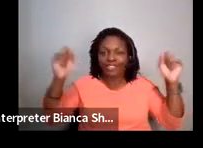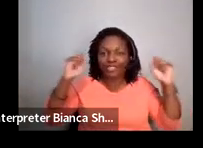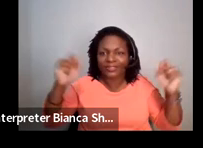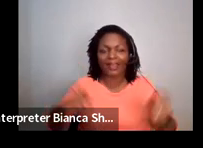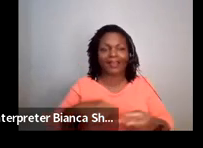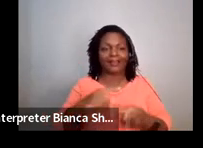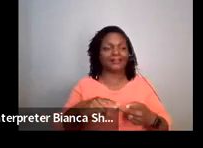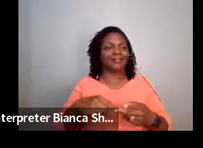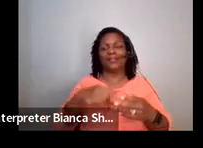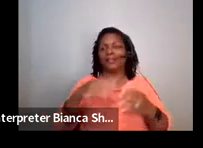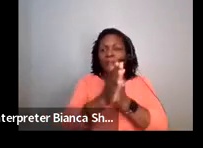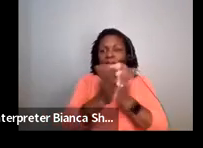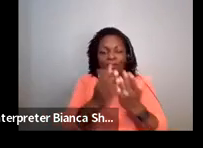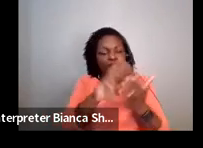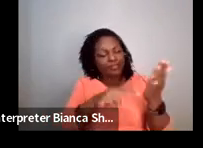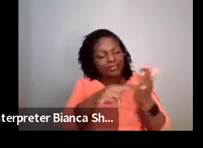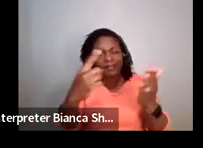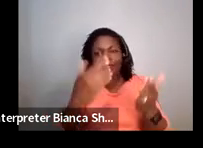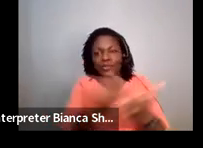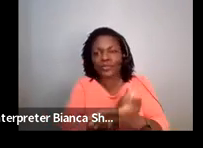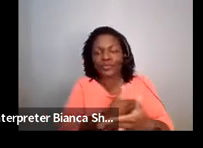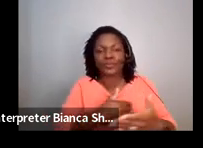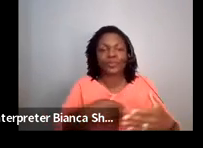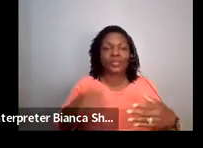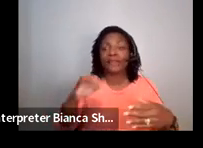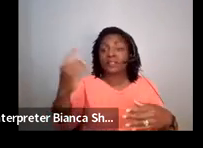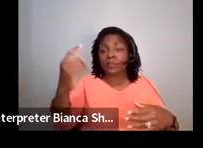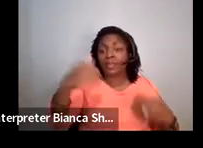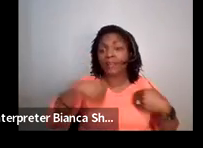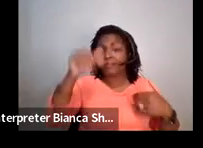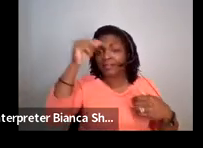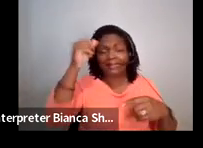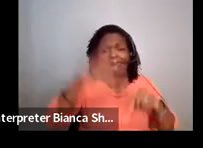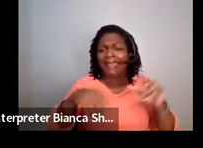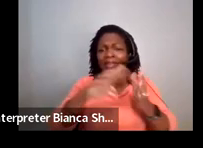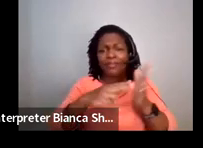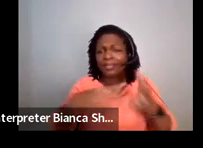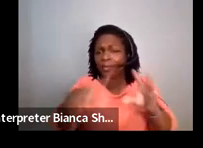Okay, if someone has alzheimer's and Can't read anymore, read it to them.